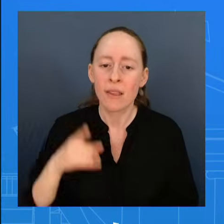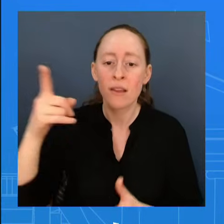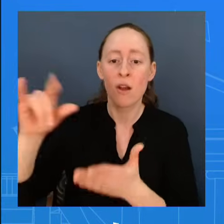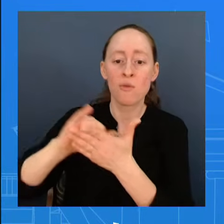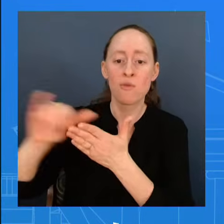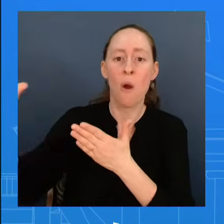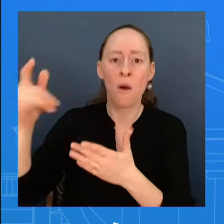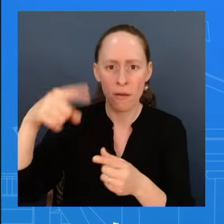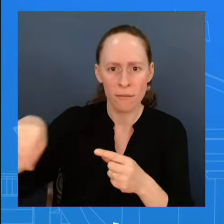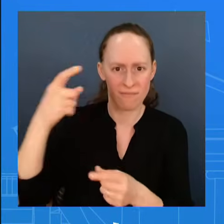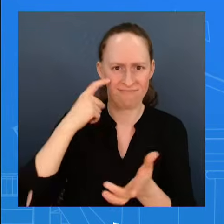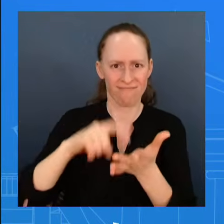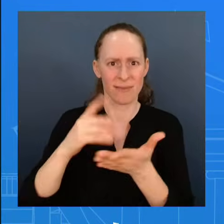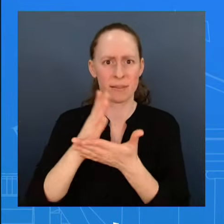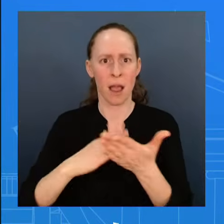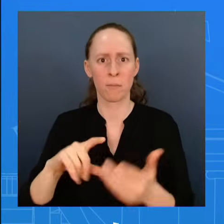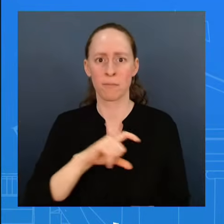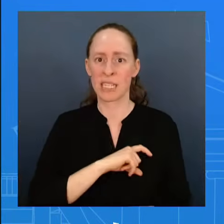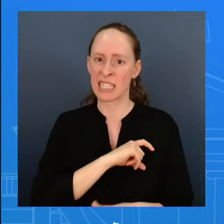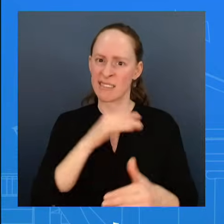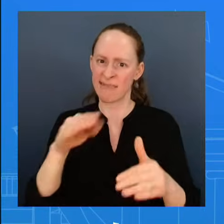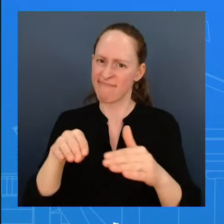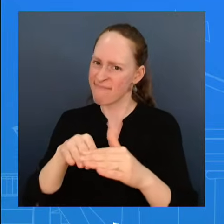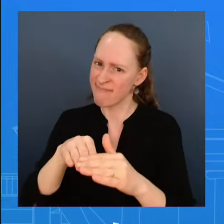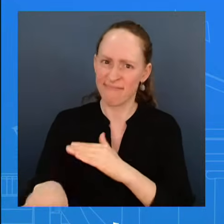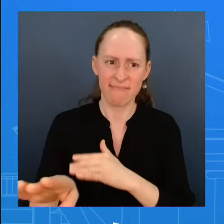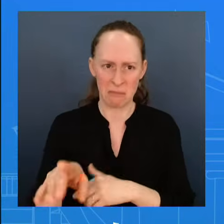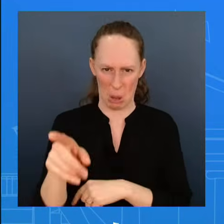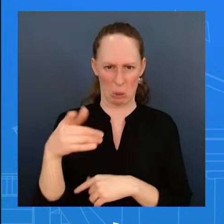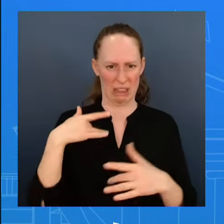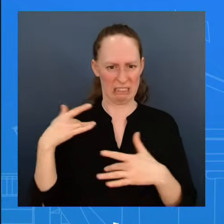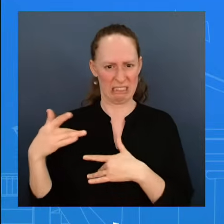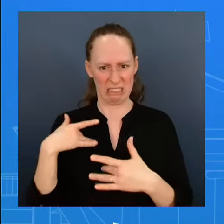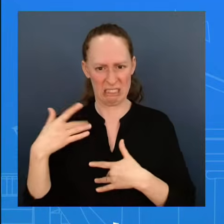on that. Americans have the right to peacefully protest. They have the right to peacefully protest